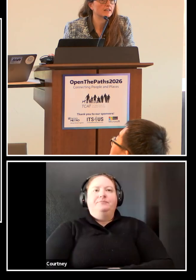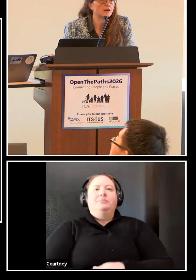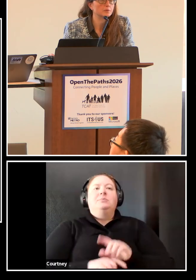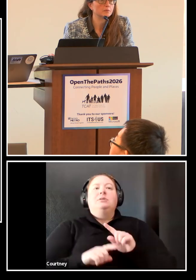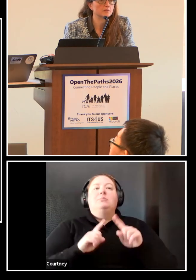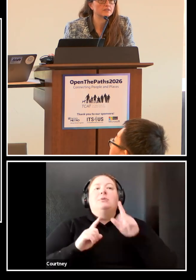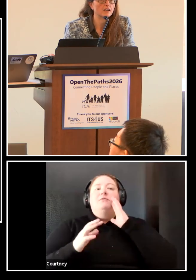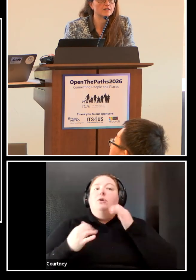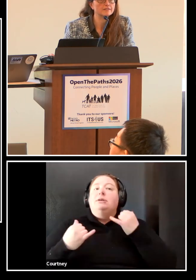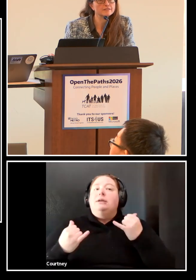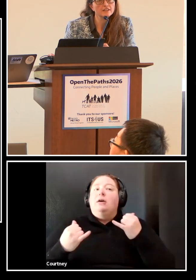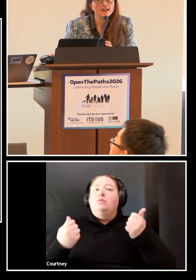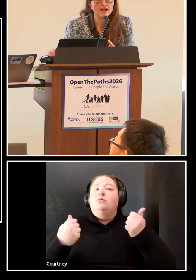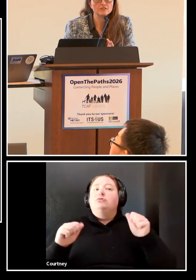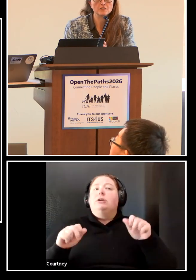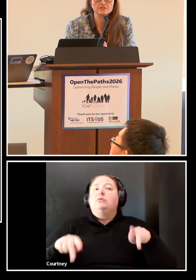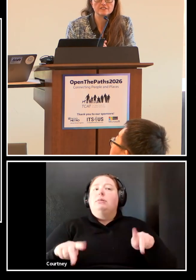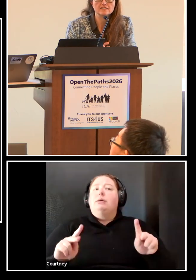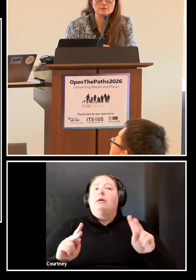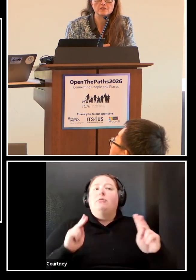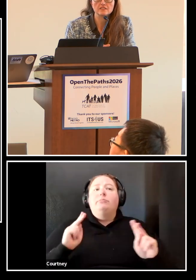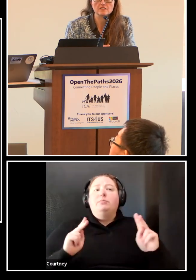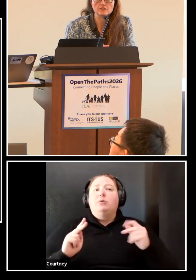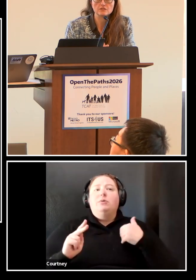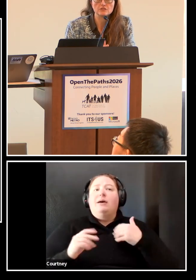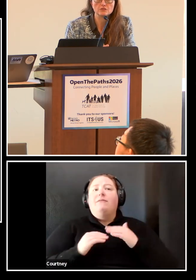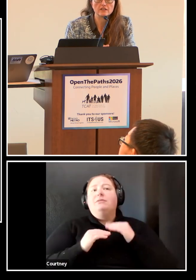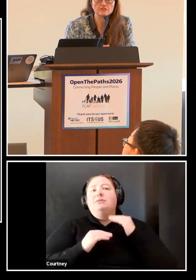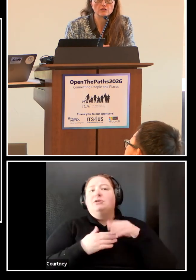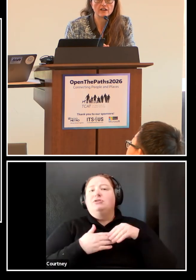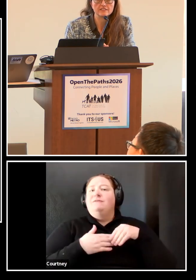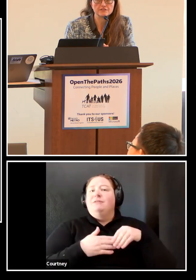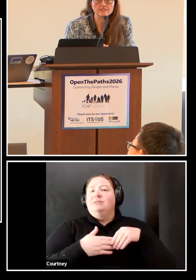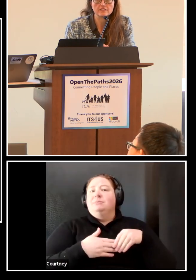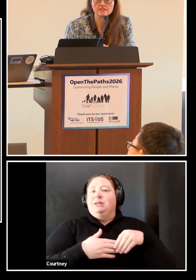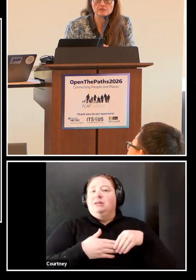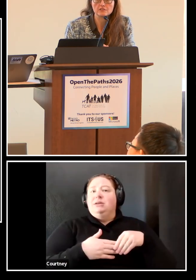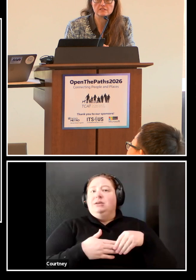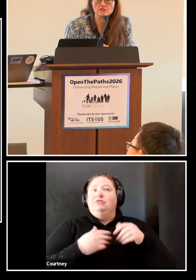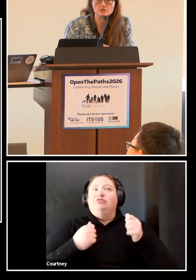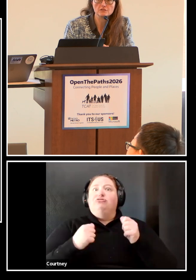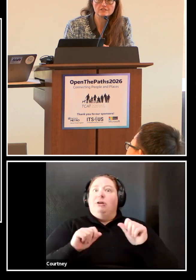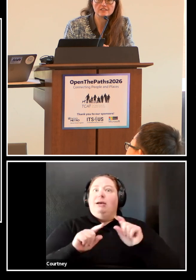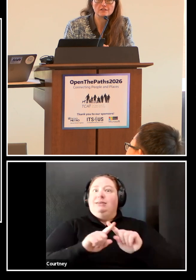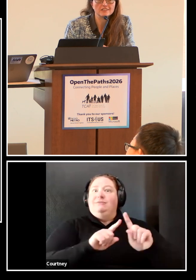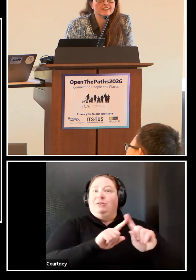allow people to have as much flexibility to to try different things with the tool so that we